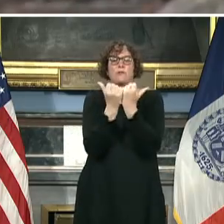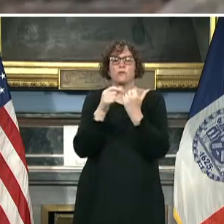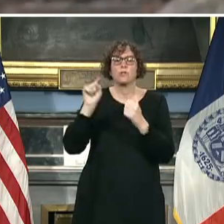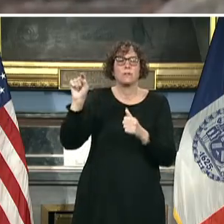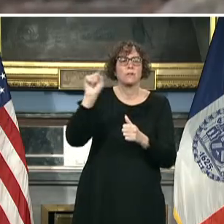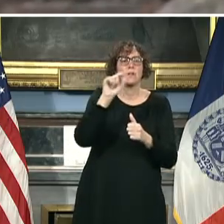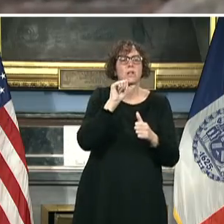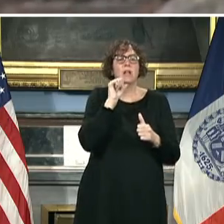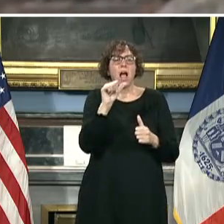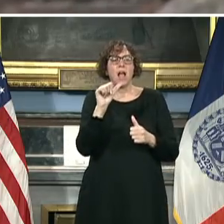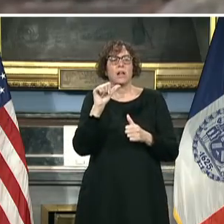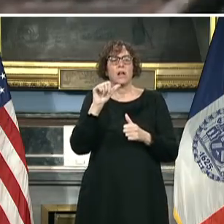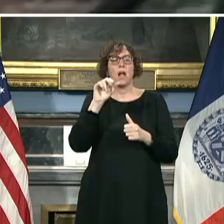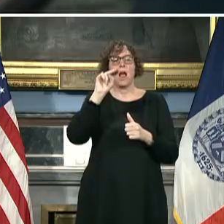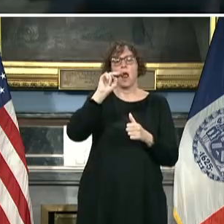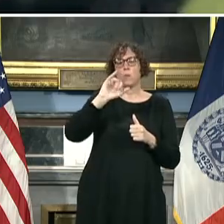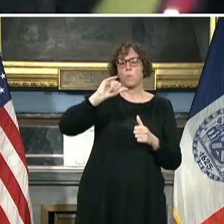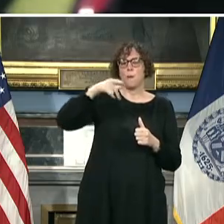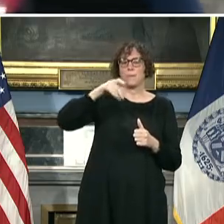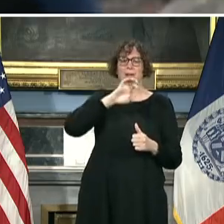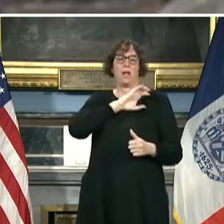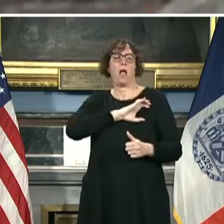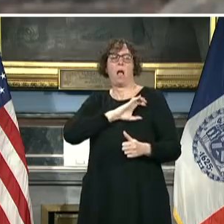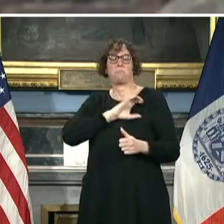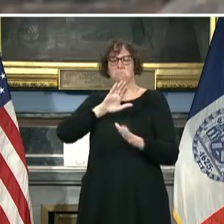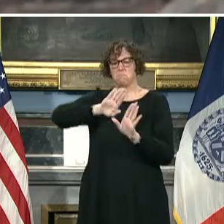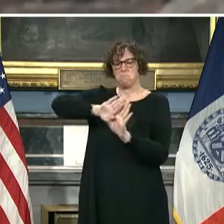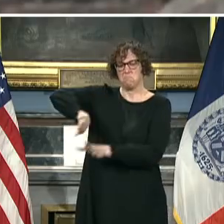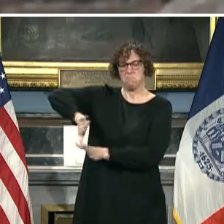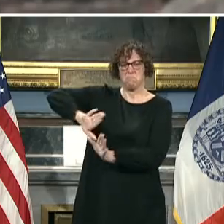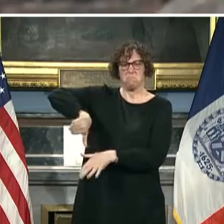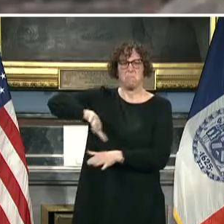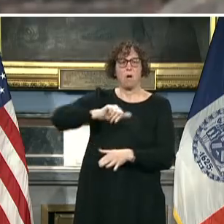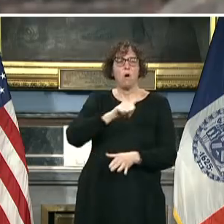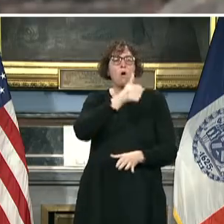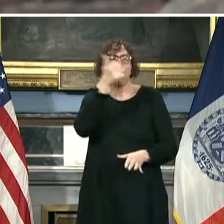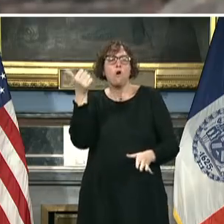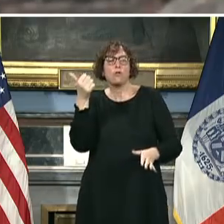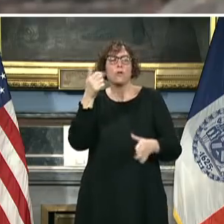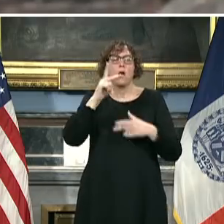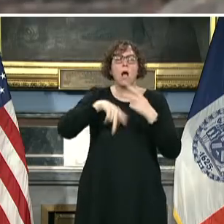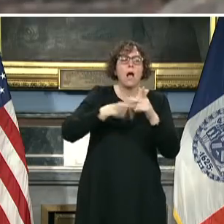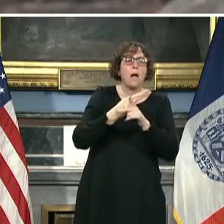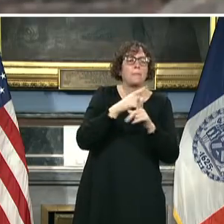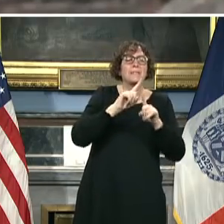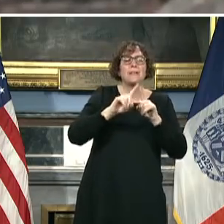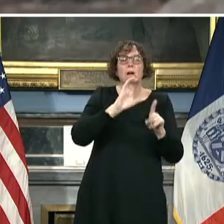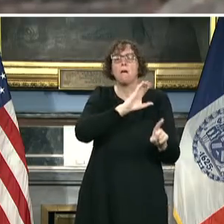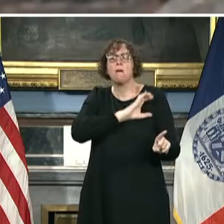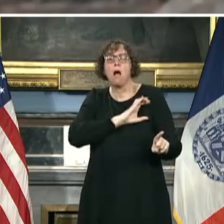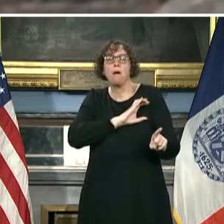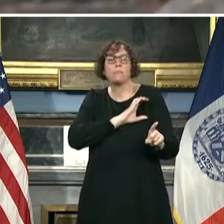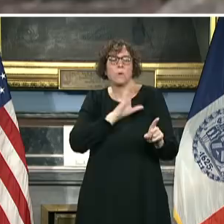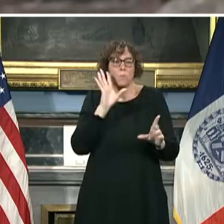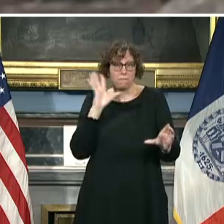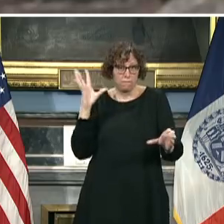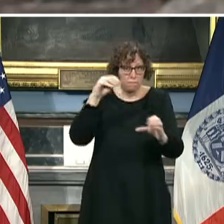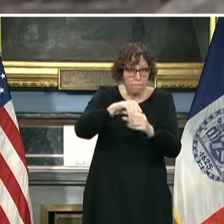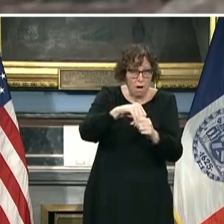RIGHT NOW, AGAIN, THE ENFORCEMENT EFFORTS BY LAW ENFORCEMENT EAR WORKING. AS YOU KNOW, AS